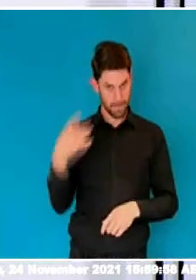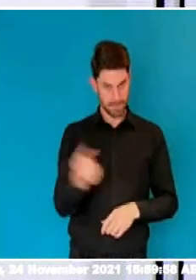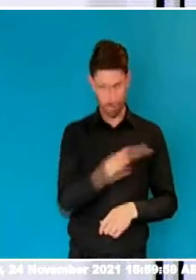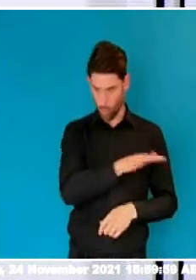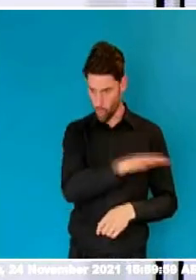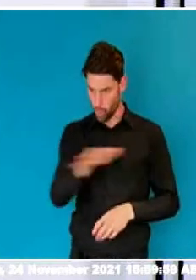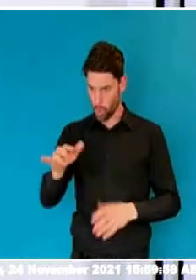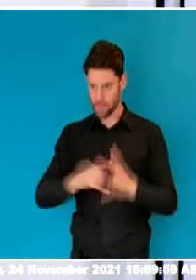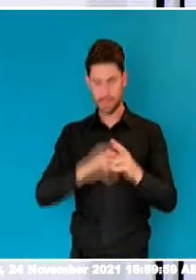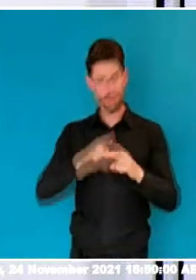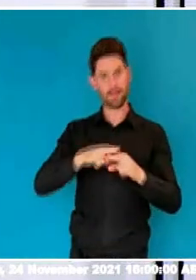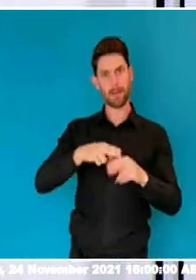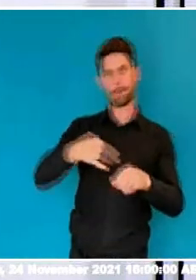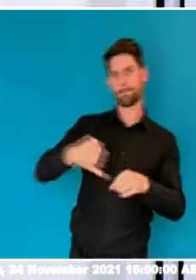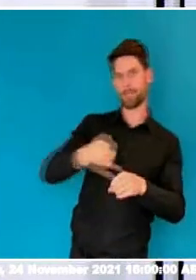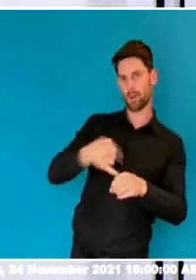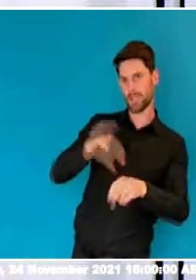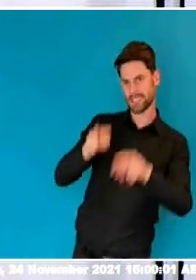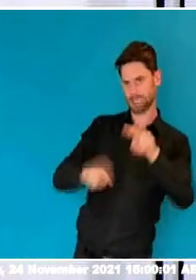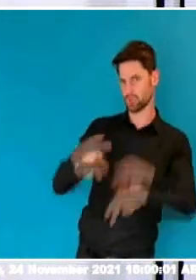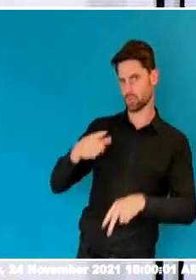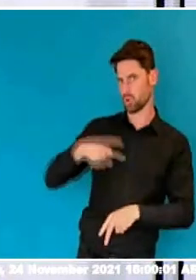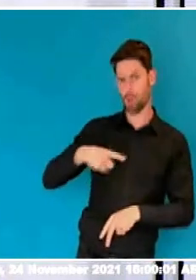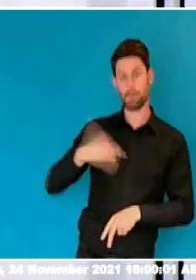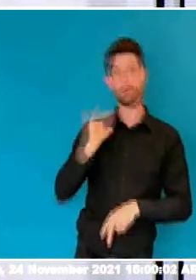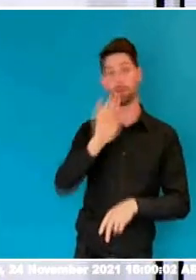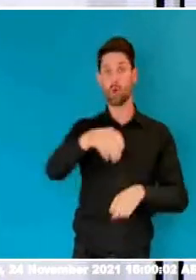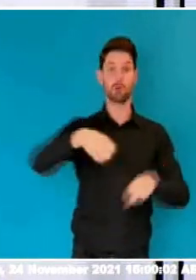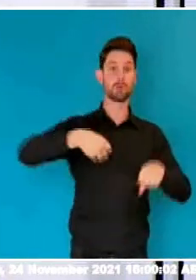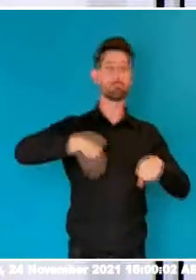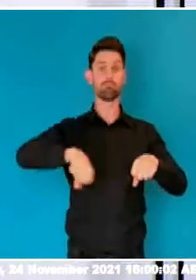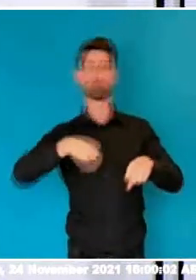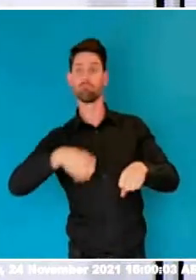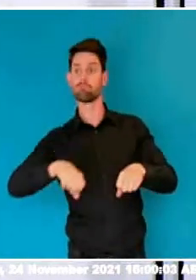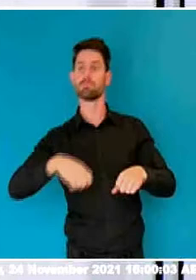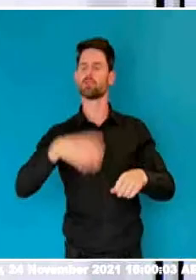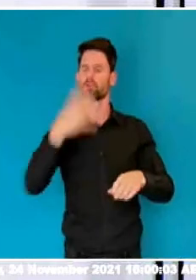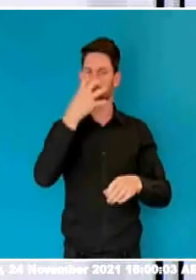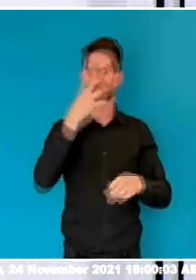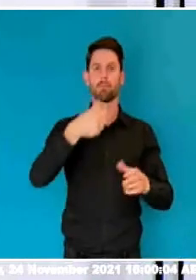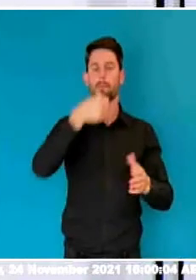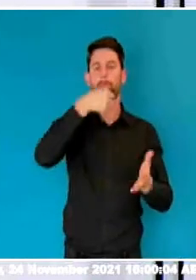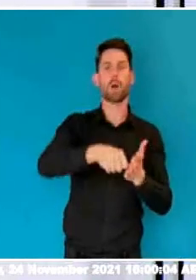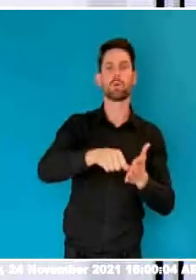Surely some of your postal delivery people are walking people or they drive cars rather